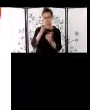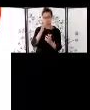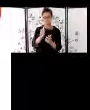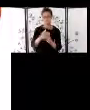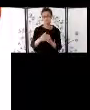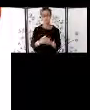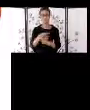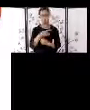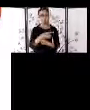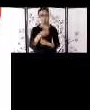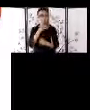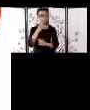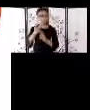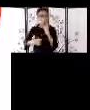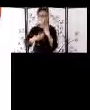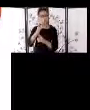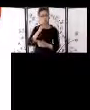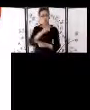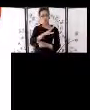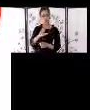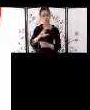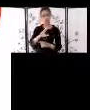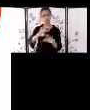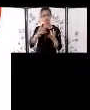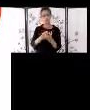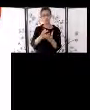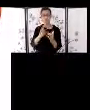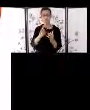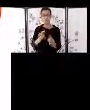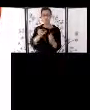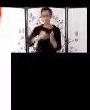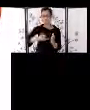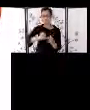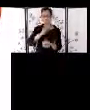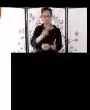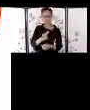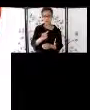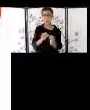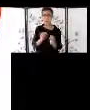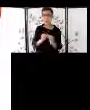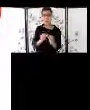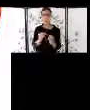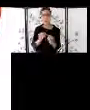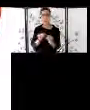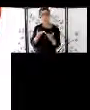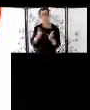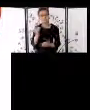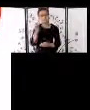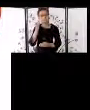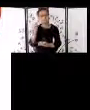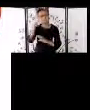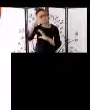but a concise and helpful overview of what is most important about you and your work.